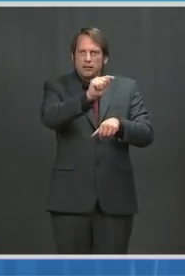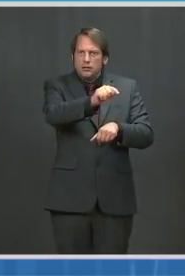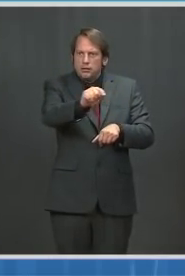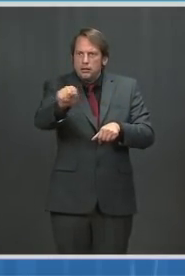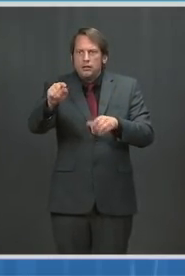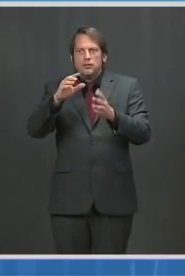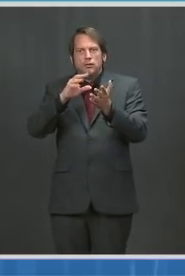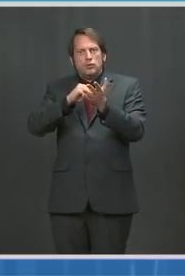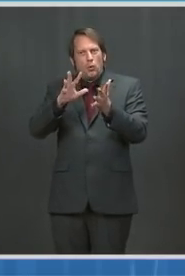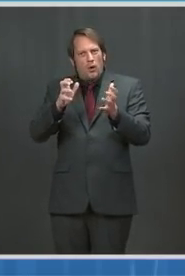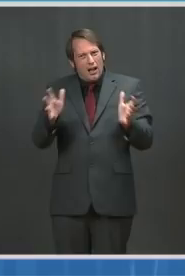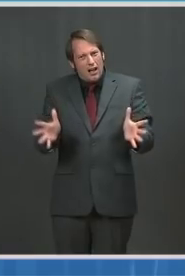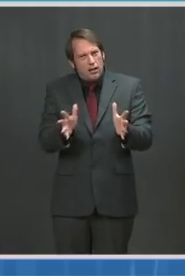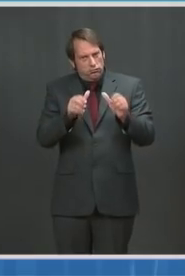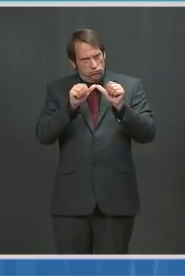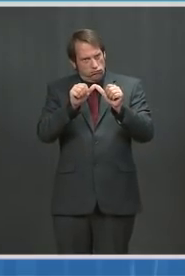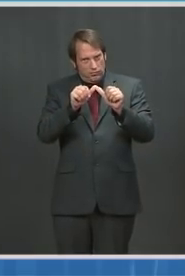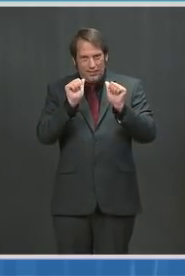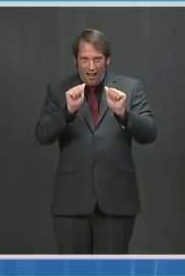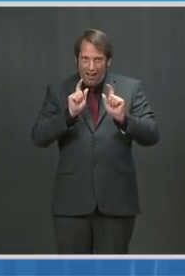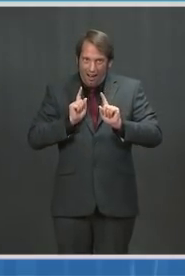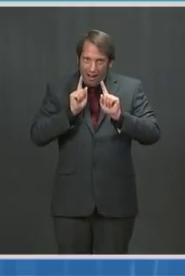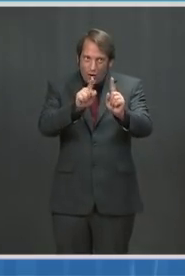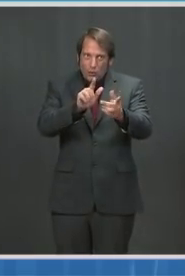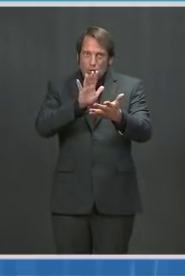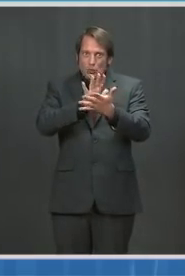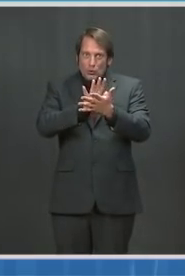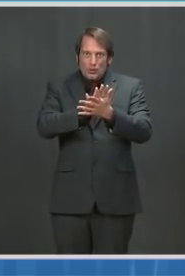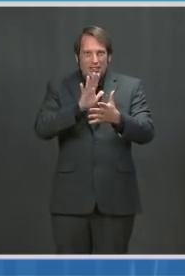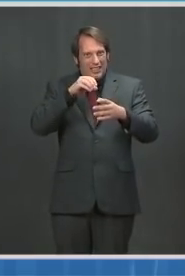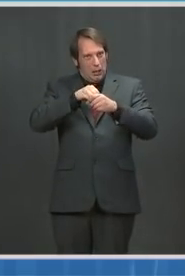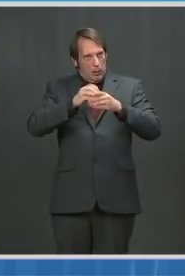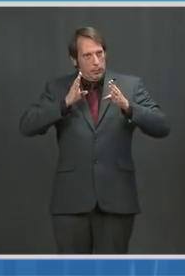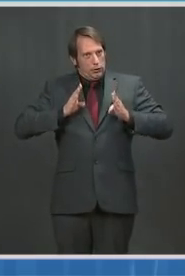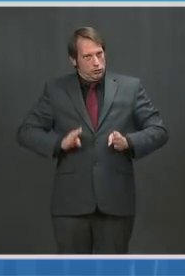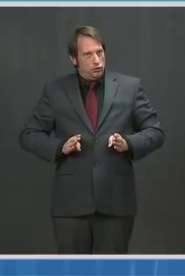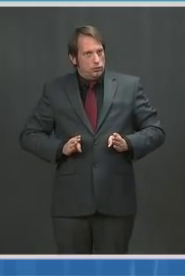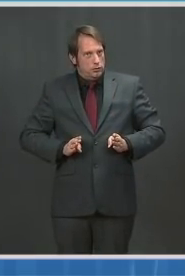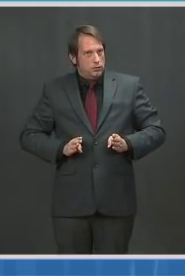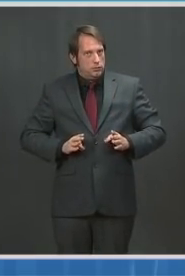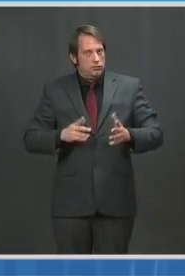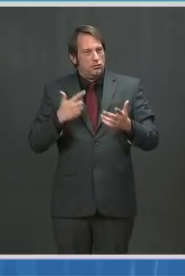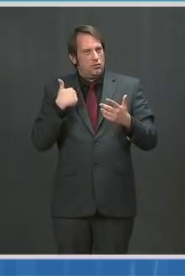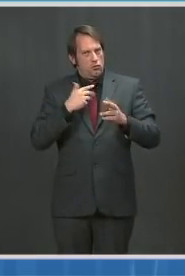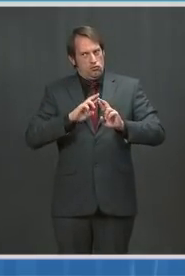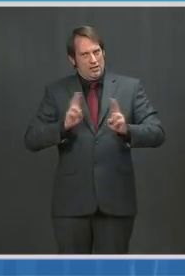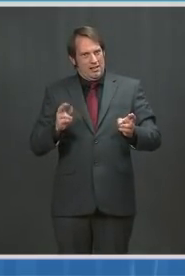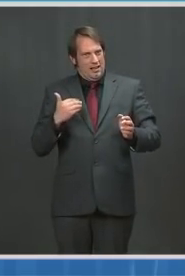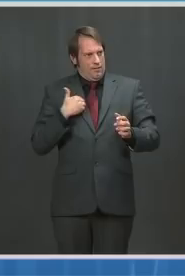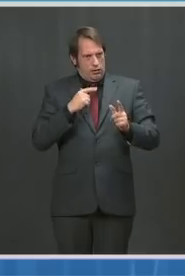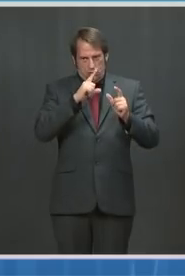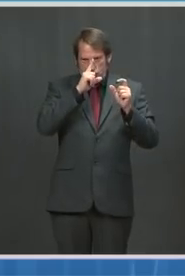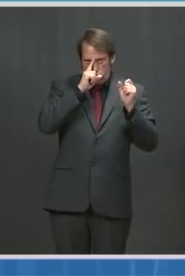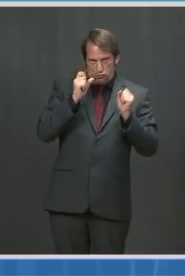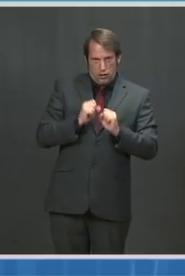To this end, I'm pleased to report that an important mitigation strategy –- educating -- educator vaccination --